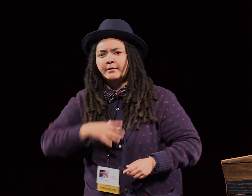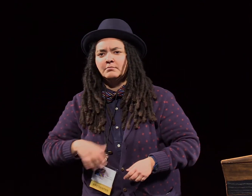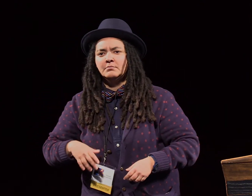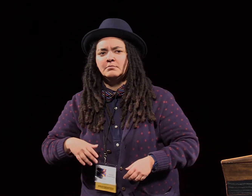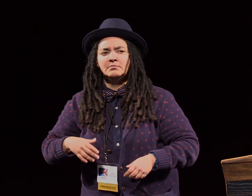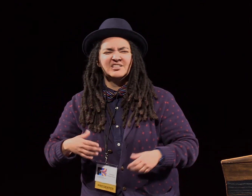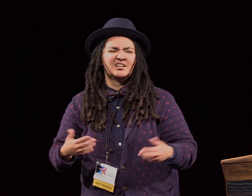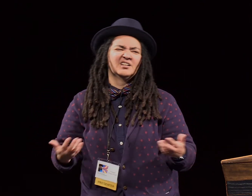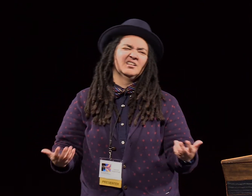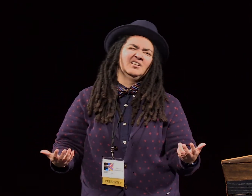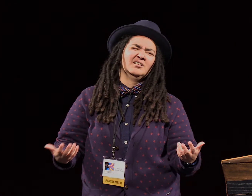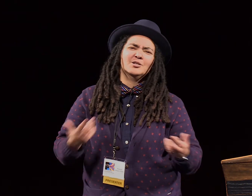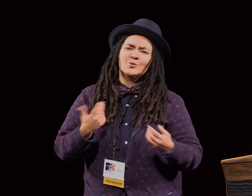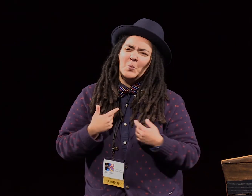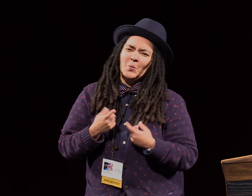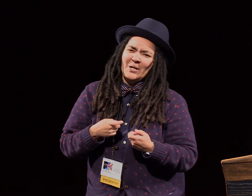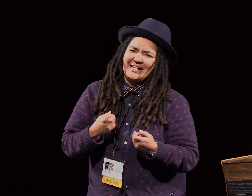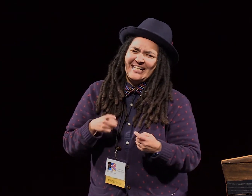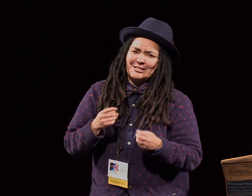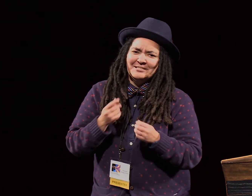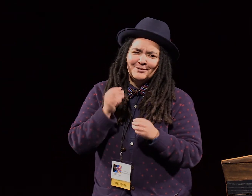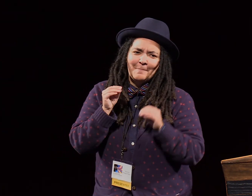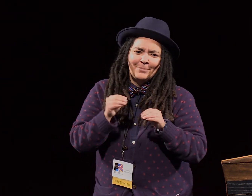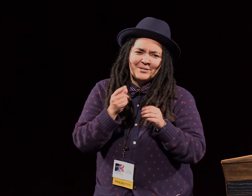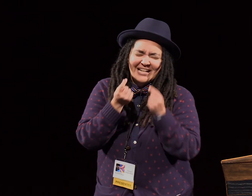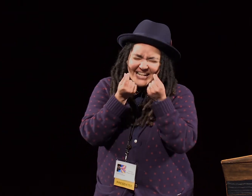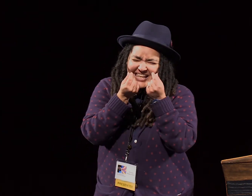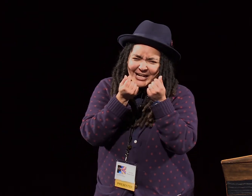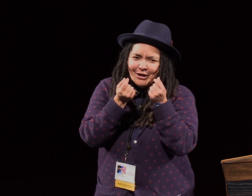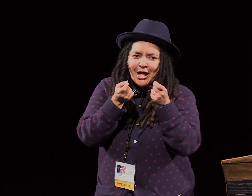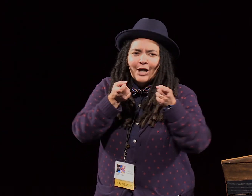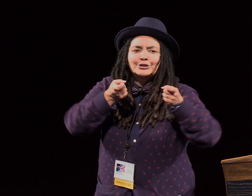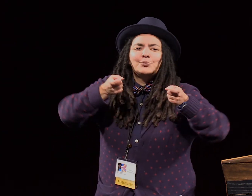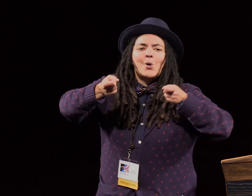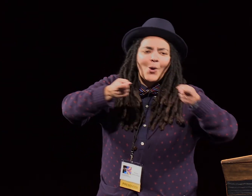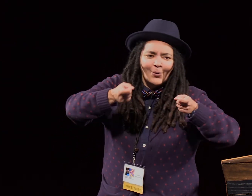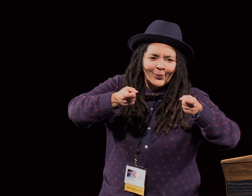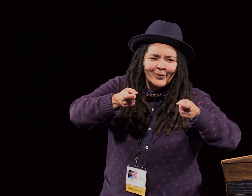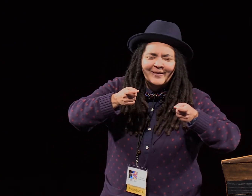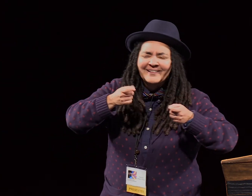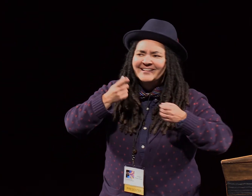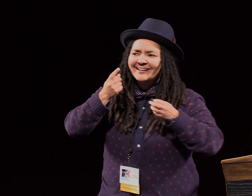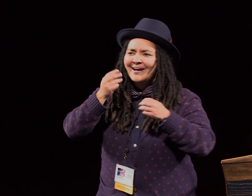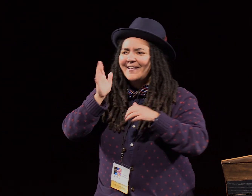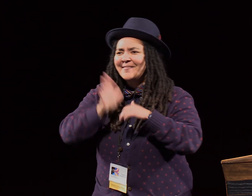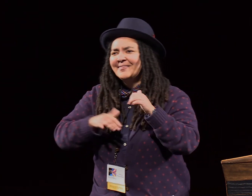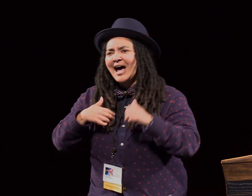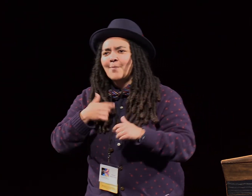with the two women and the one man." So, we decided we had to add a little bit of control.